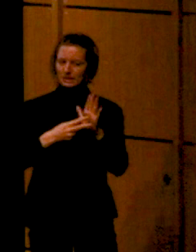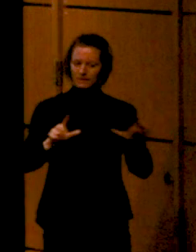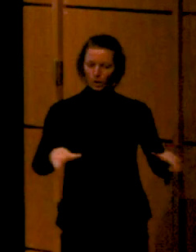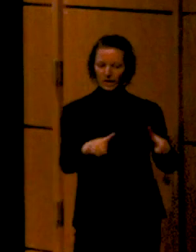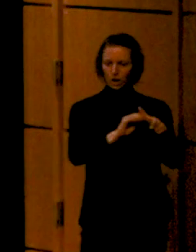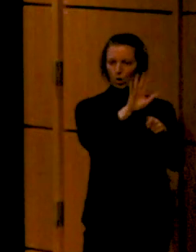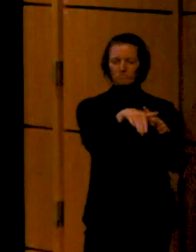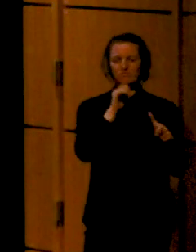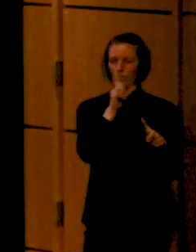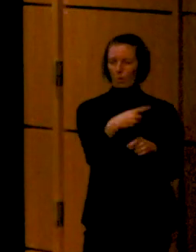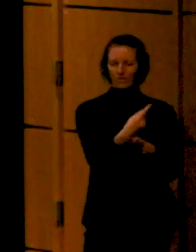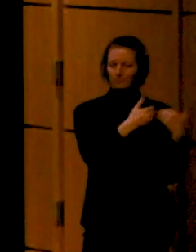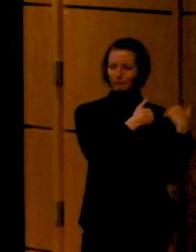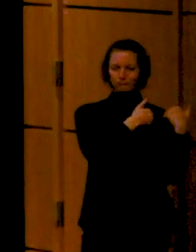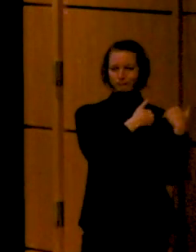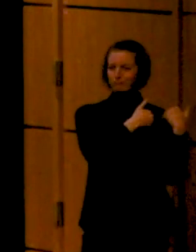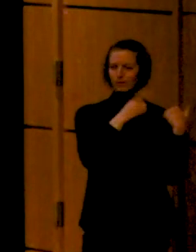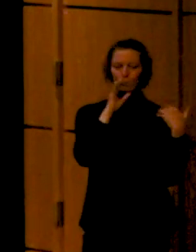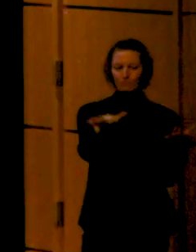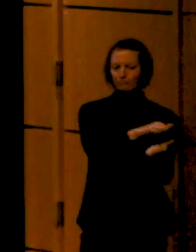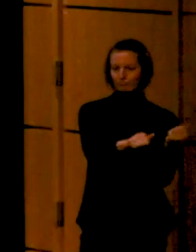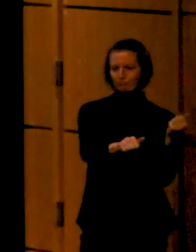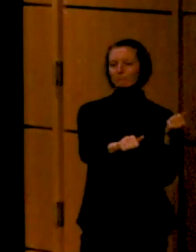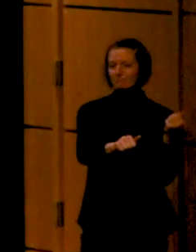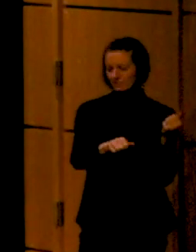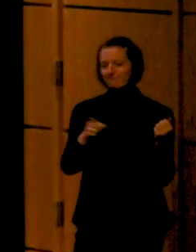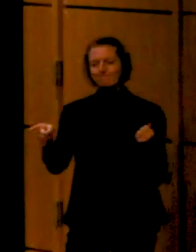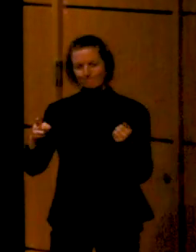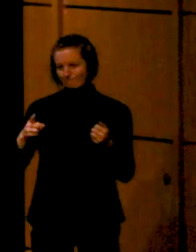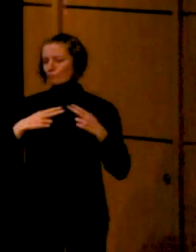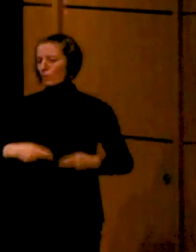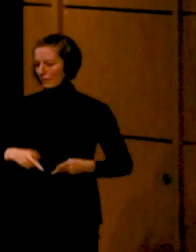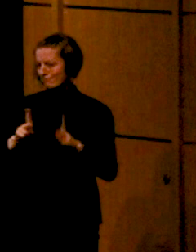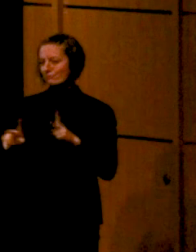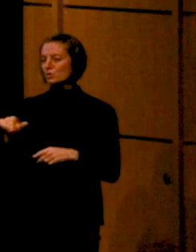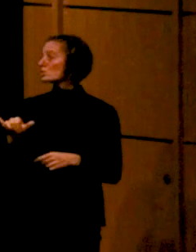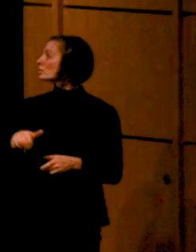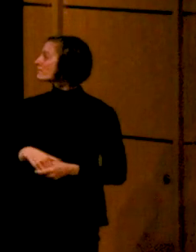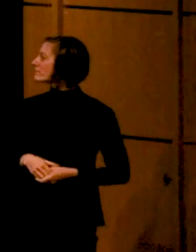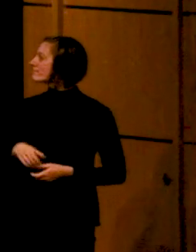And finally, Cameron Martin's "Remission".